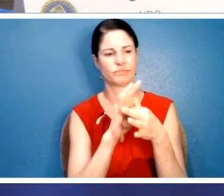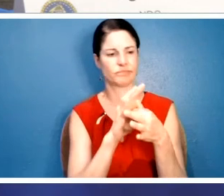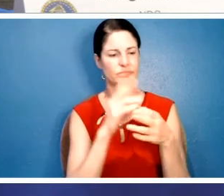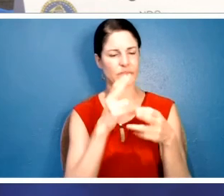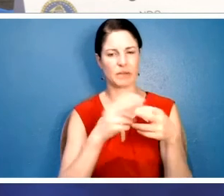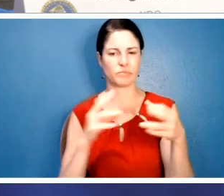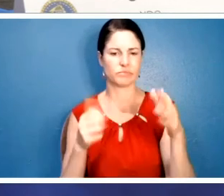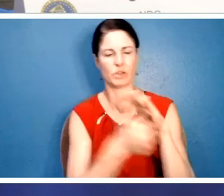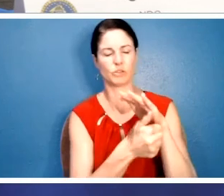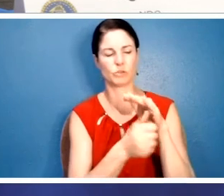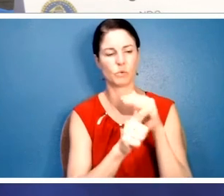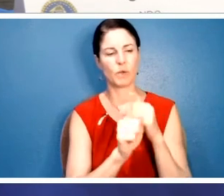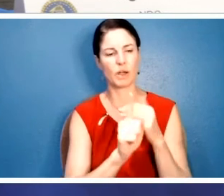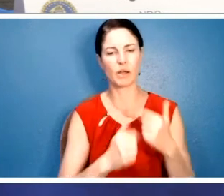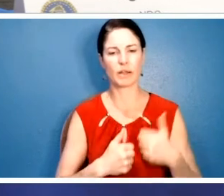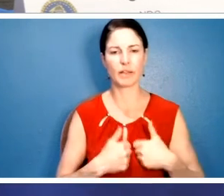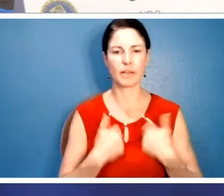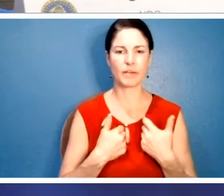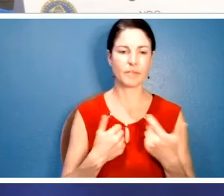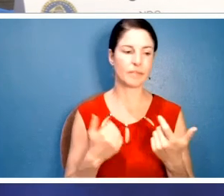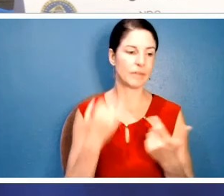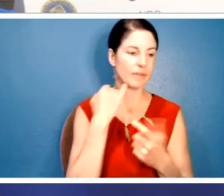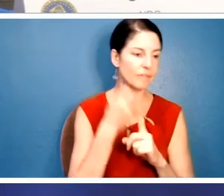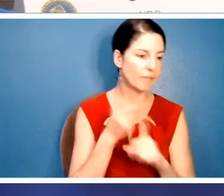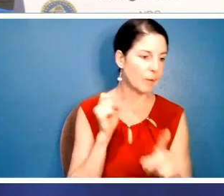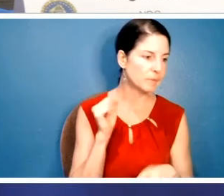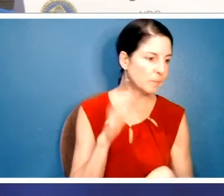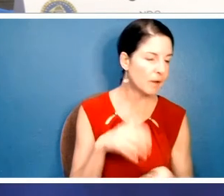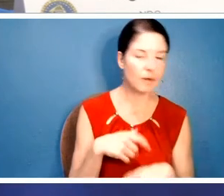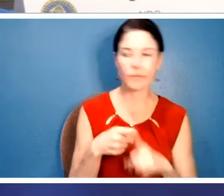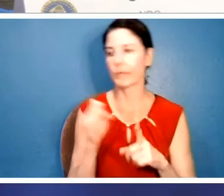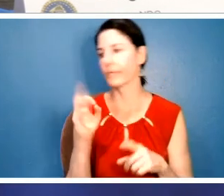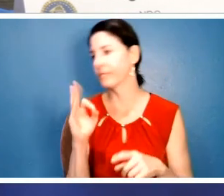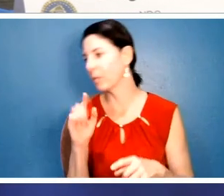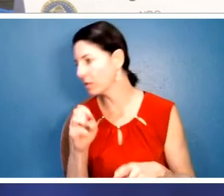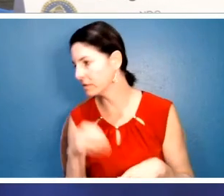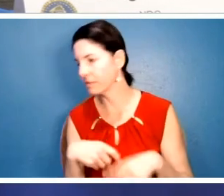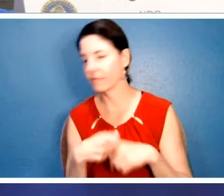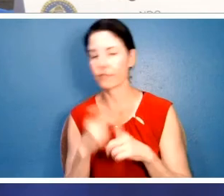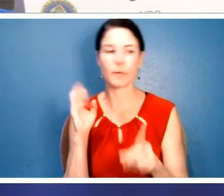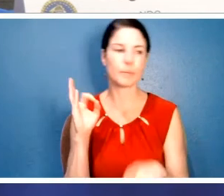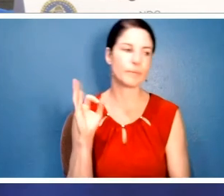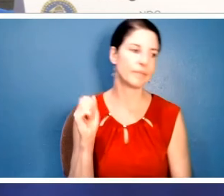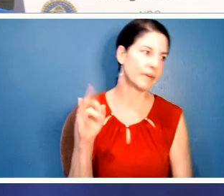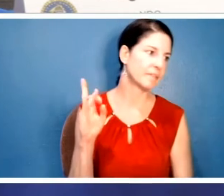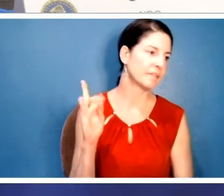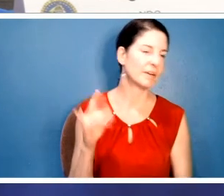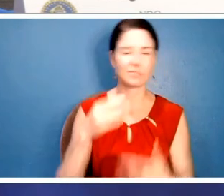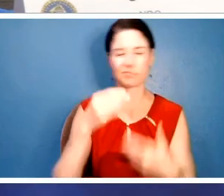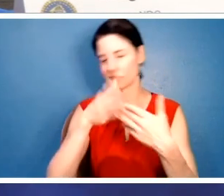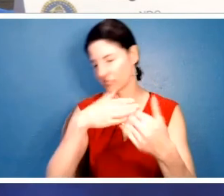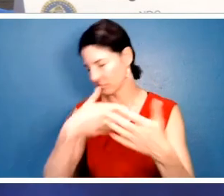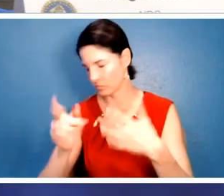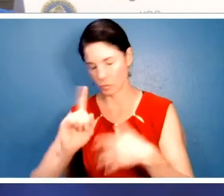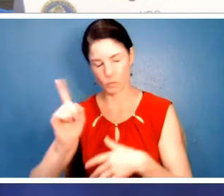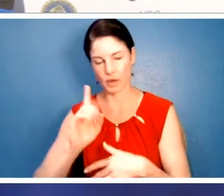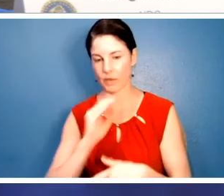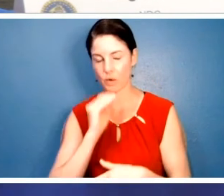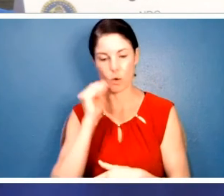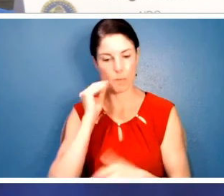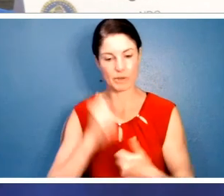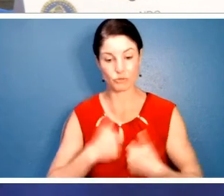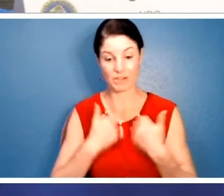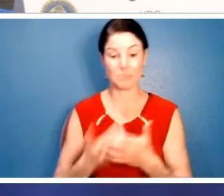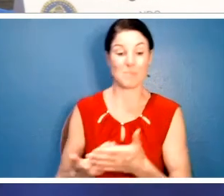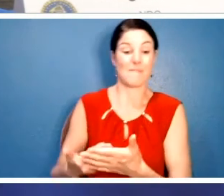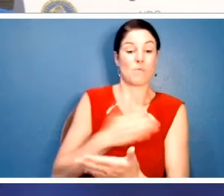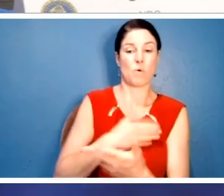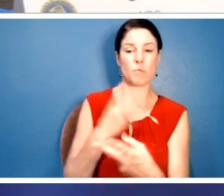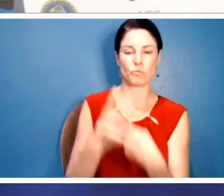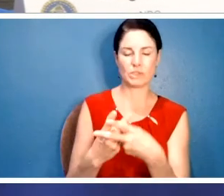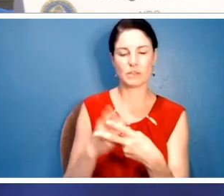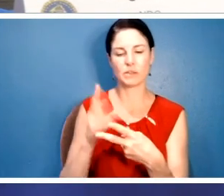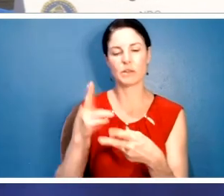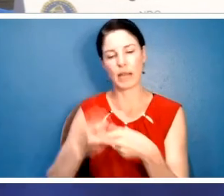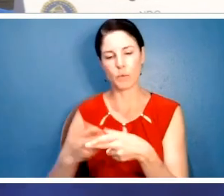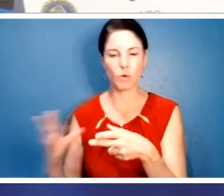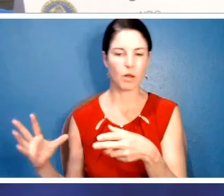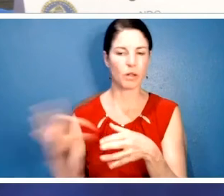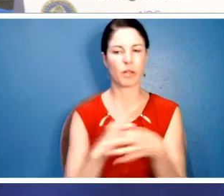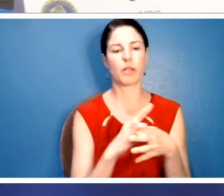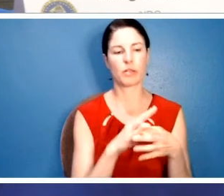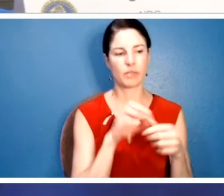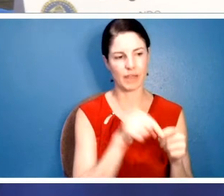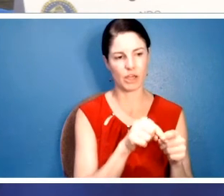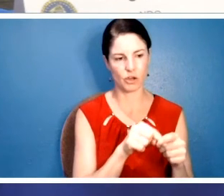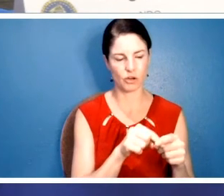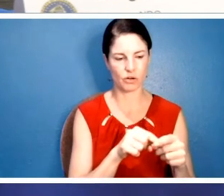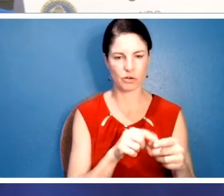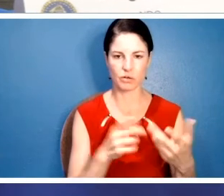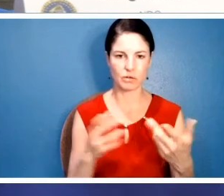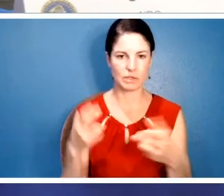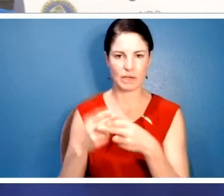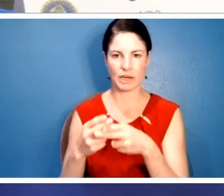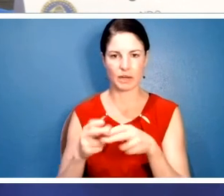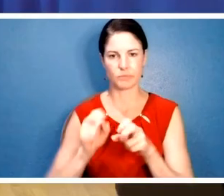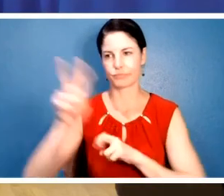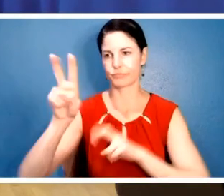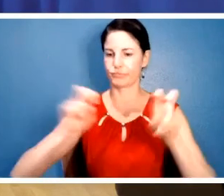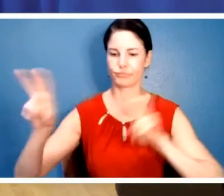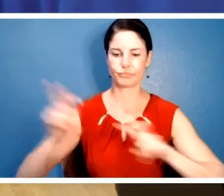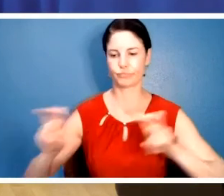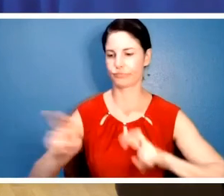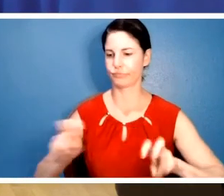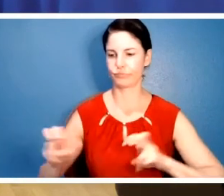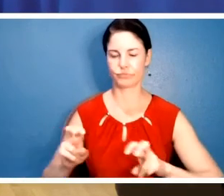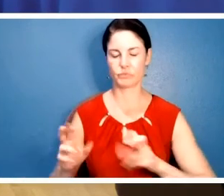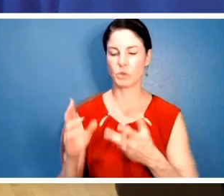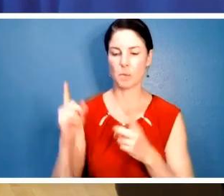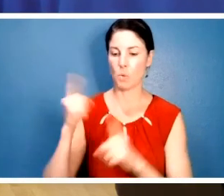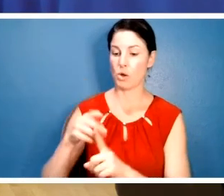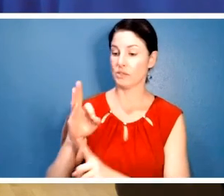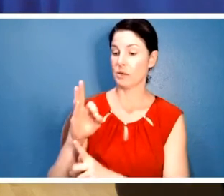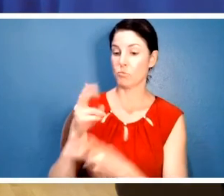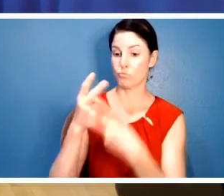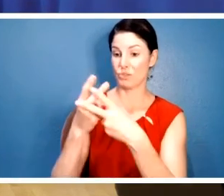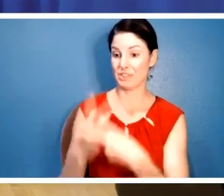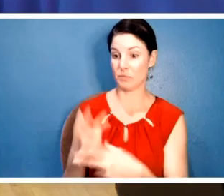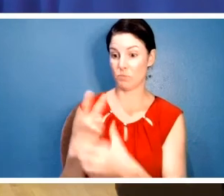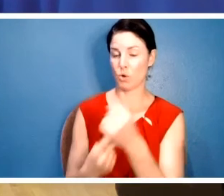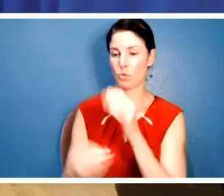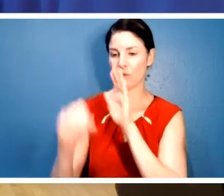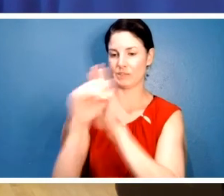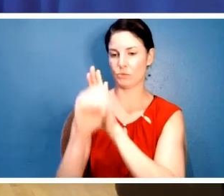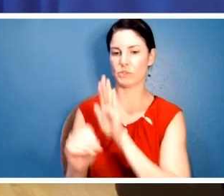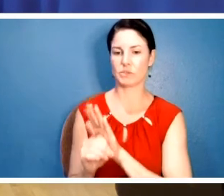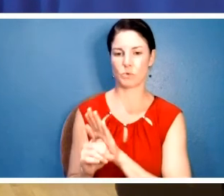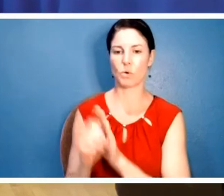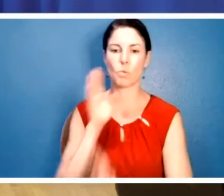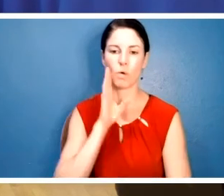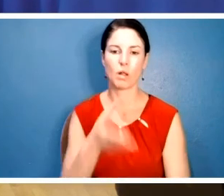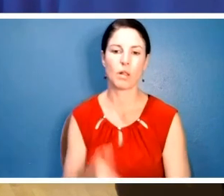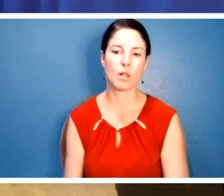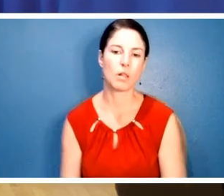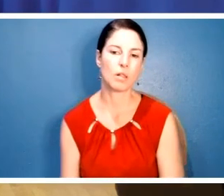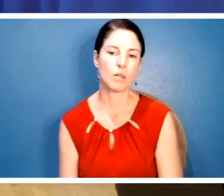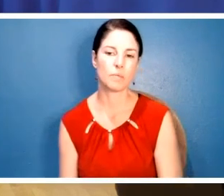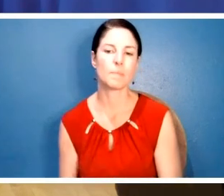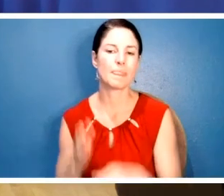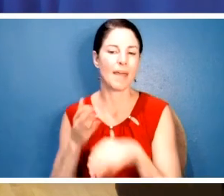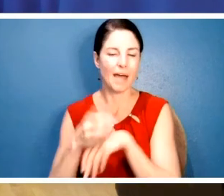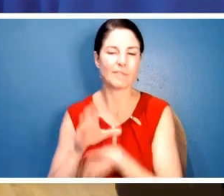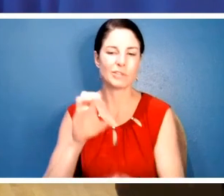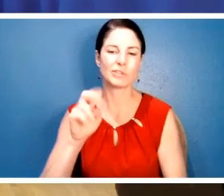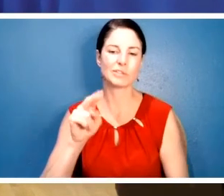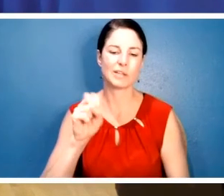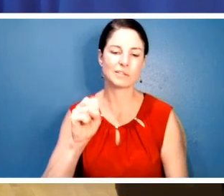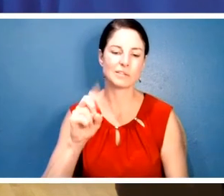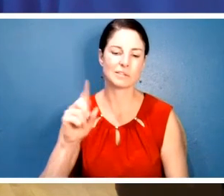SacGov: And if they came from folsom if they came from sacramento that came from fairfield wherever their home address was that's where they're where they're there that individuals now located so folsom prison both of them will have zero counts, when you click on them in on these.